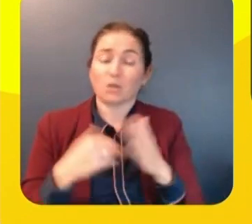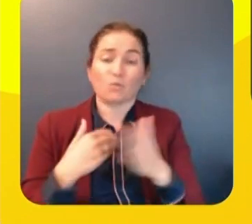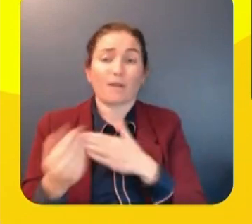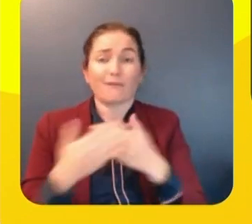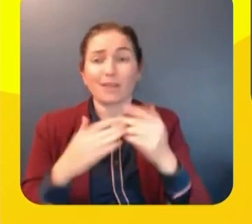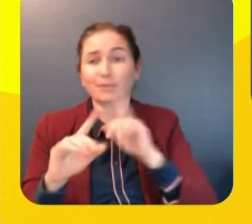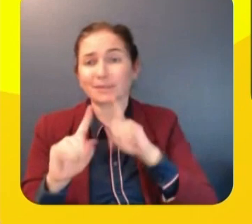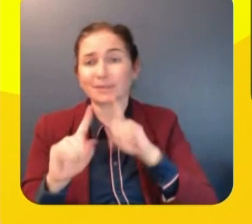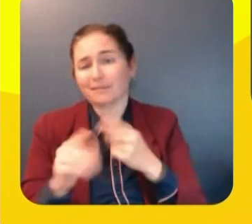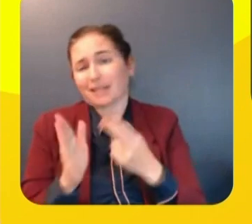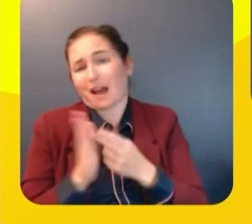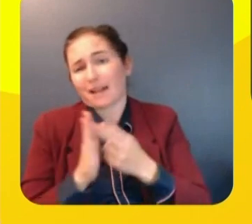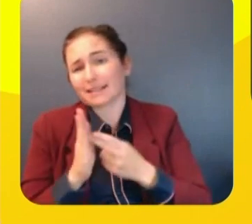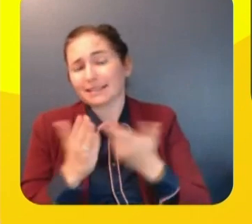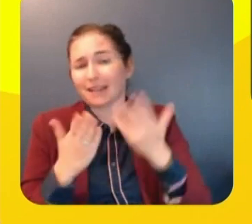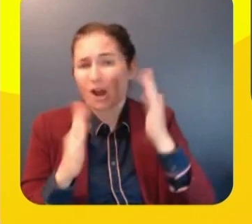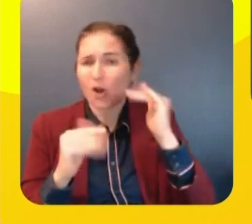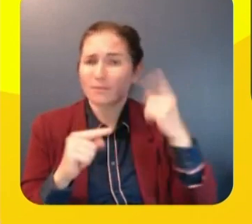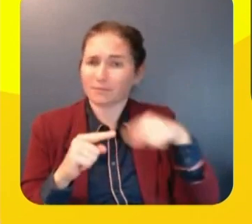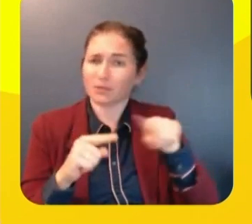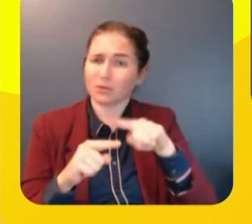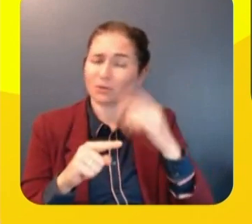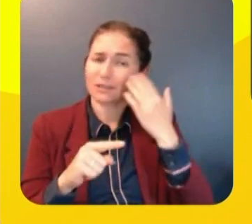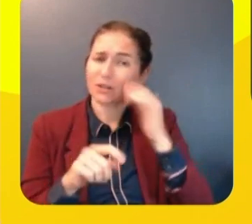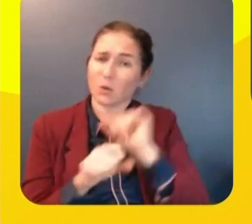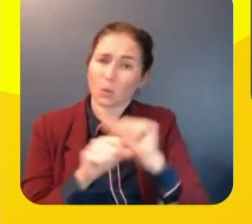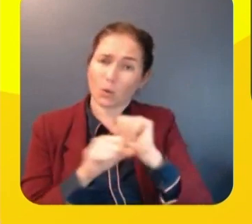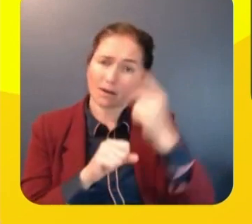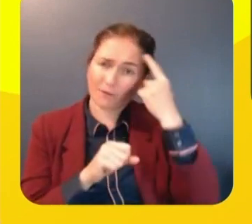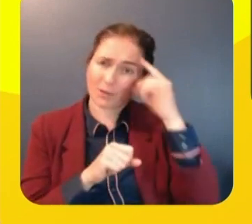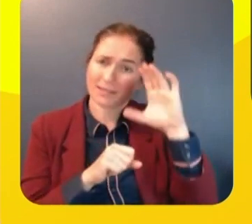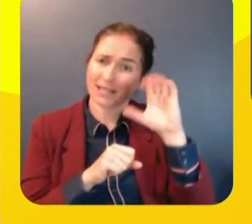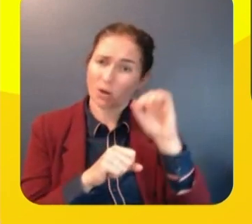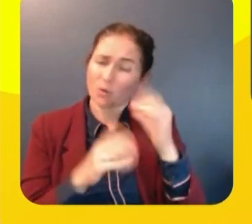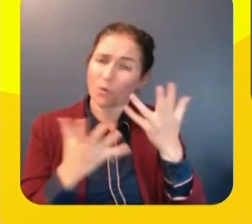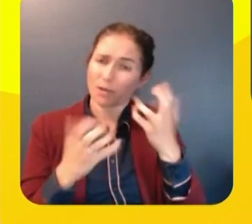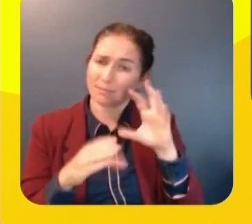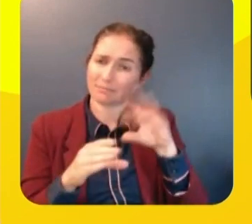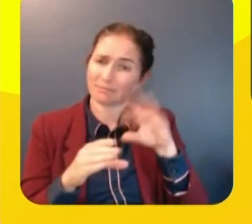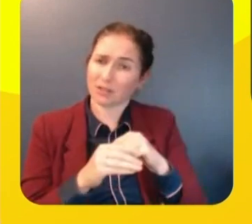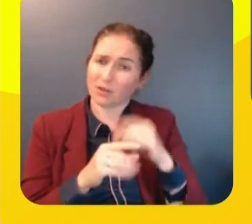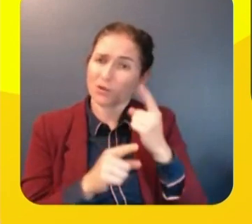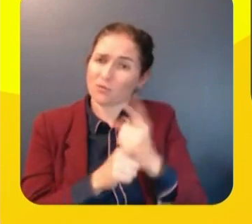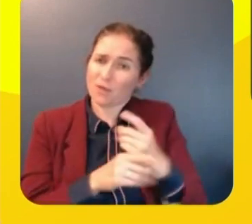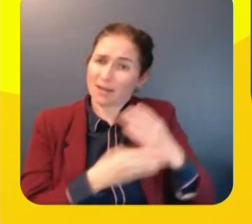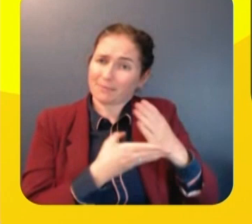I do hope that you work for a CEO who wants to be on the right side of history. But whatever their response,